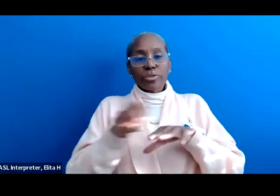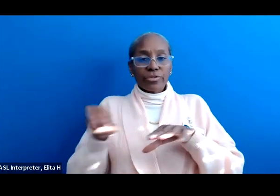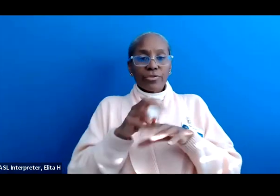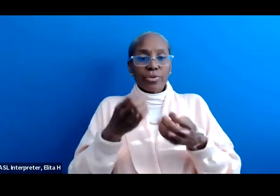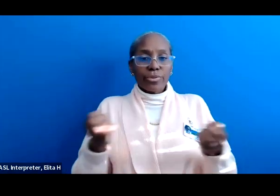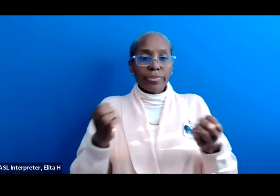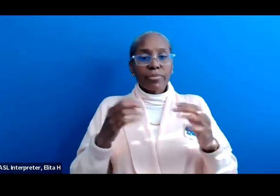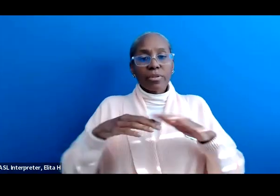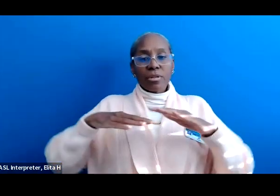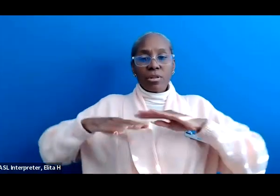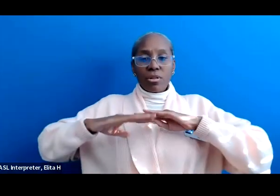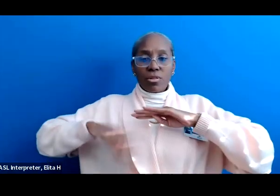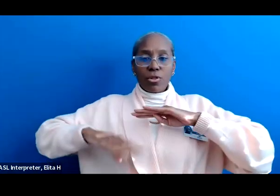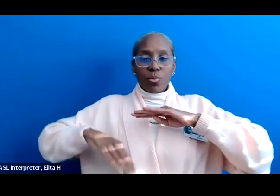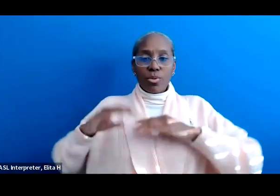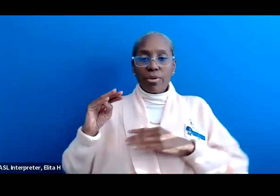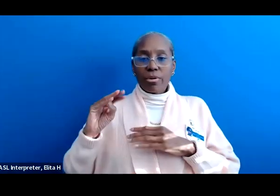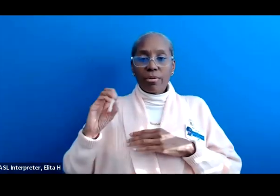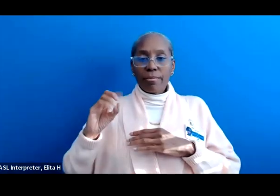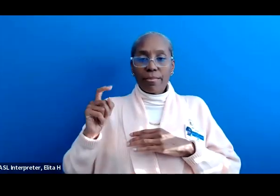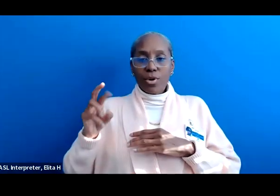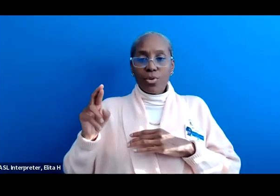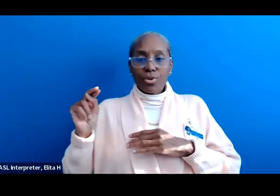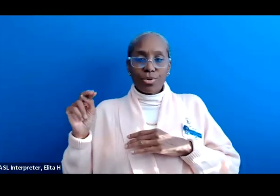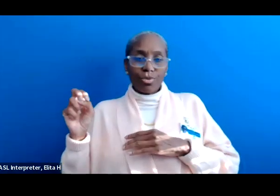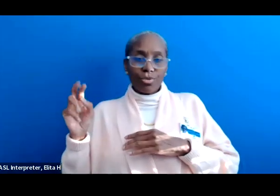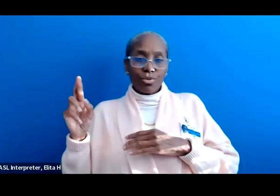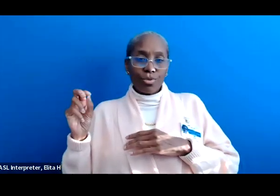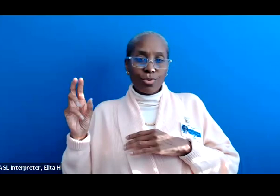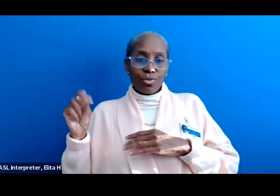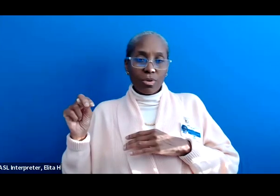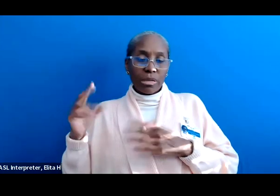Now the lower motor neuron usually just does digital stimulation.